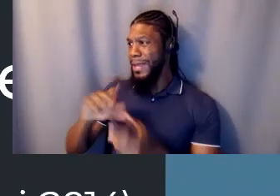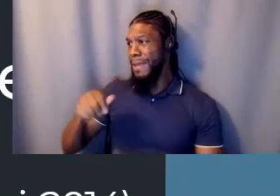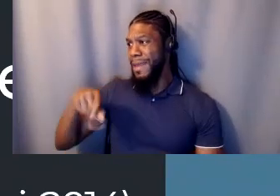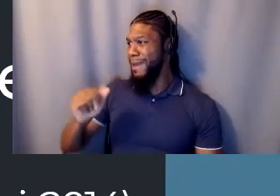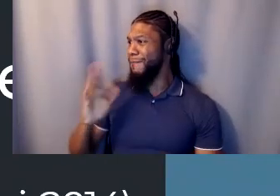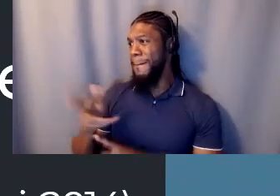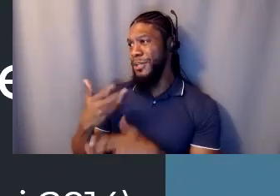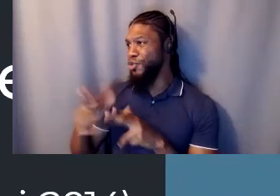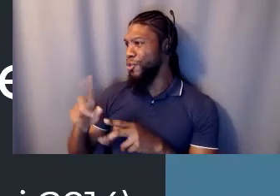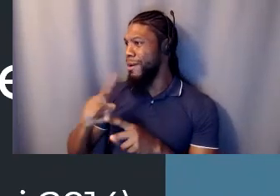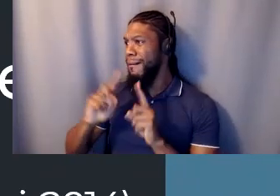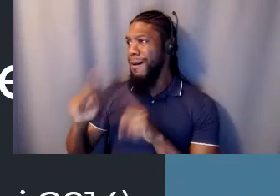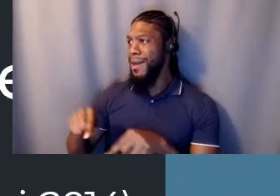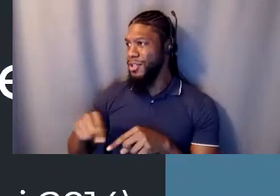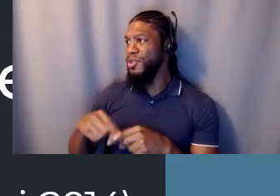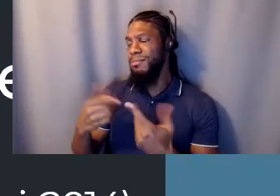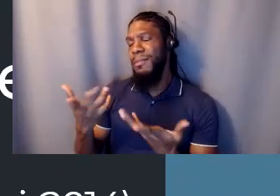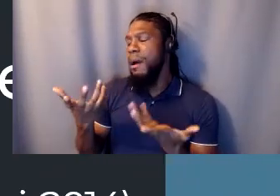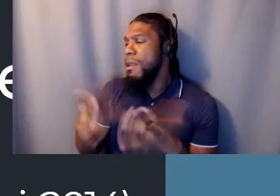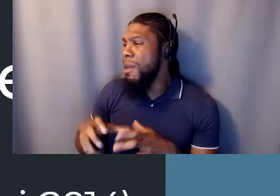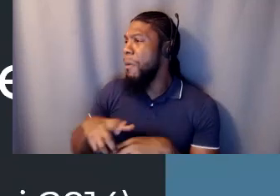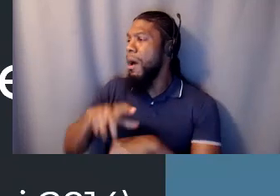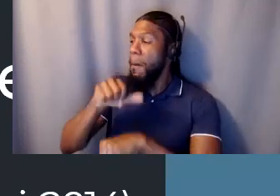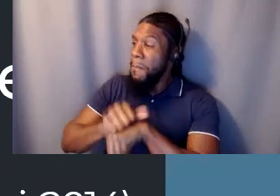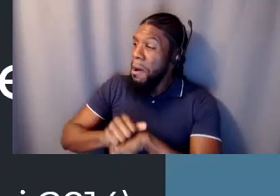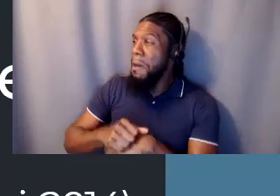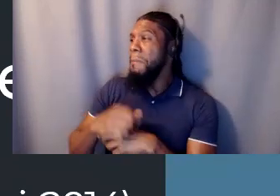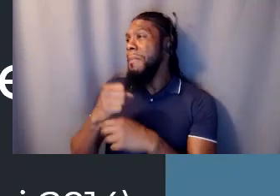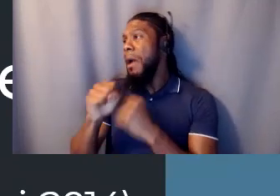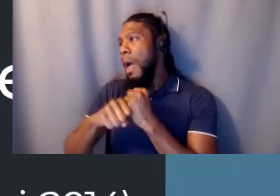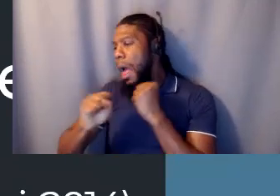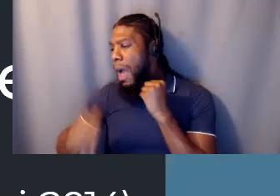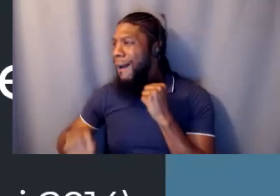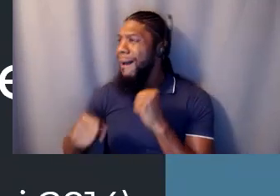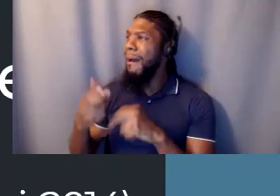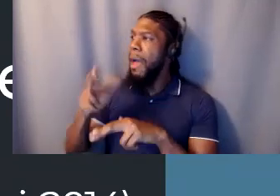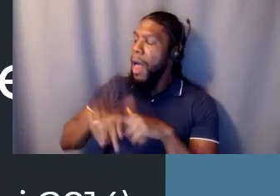And they don't want to set up a 45-minute appointment. They don't want to sit down for a long amount of time.